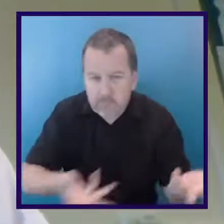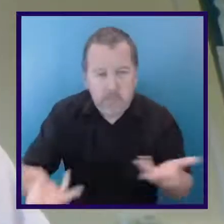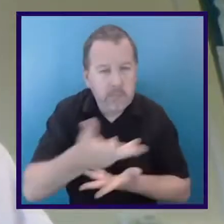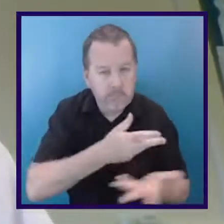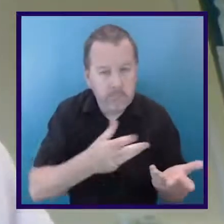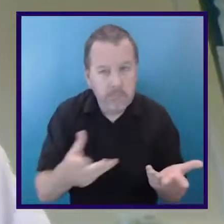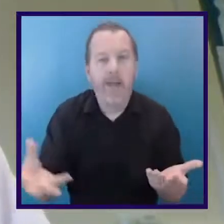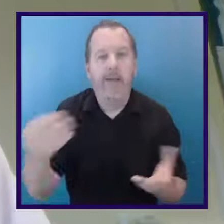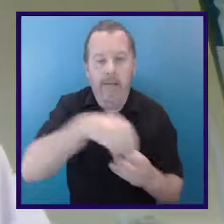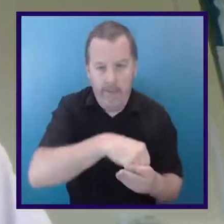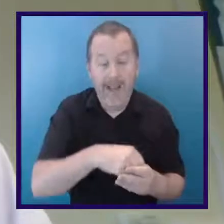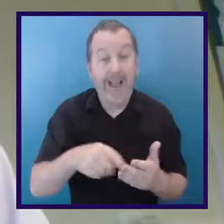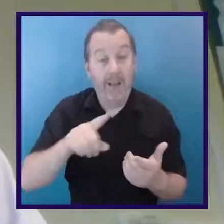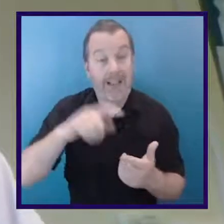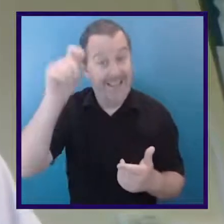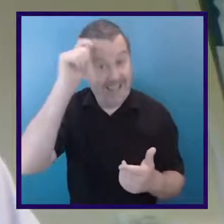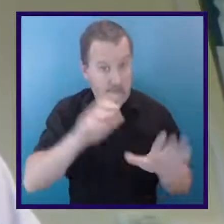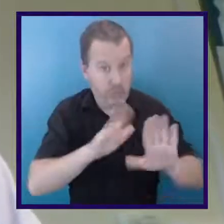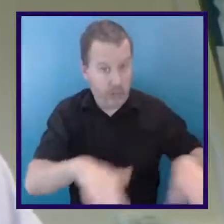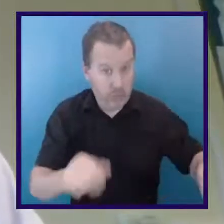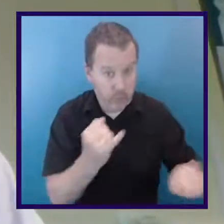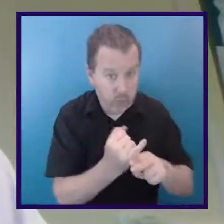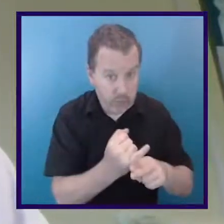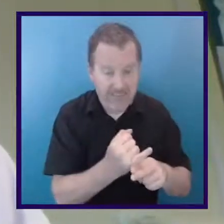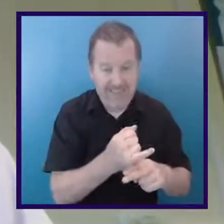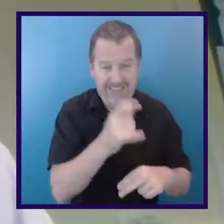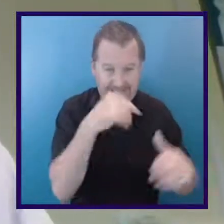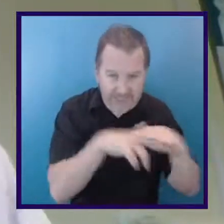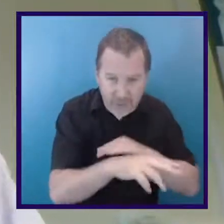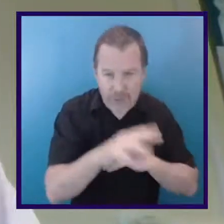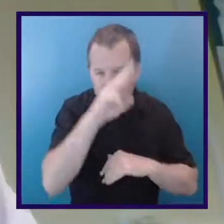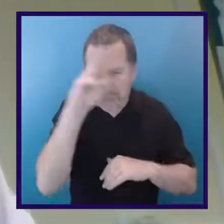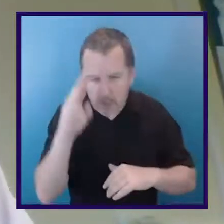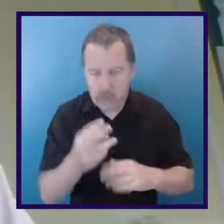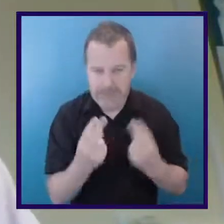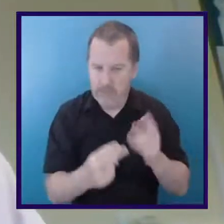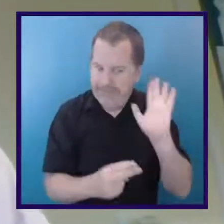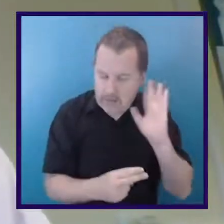educational school leaders, teachers need to be listened to, you know before we actually